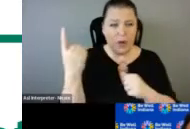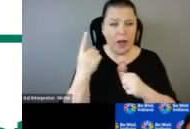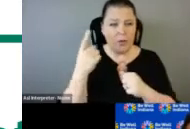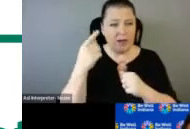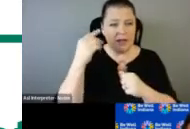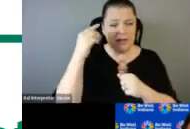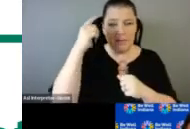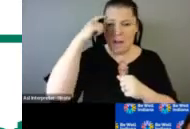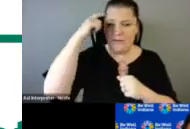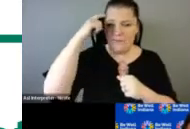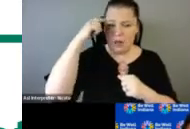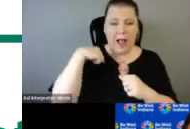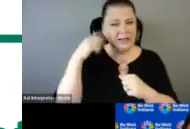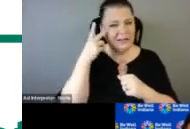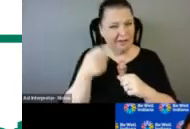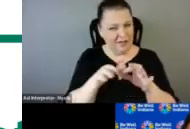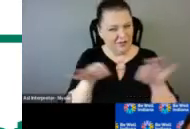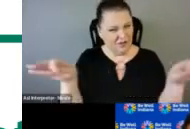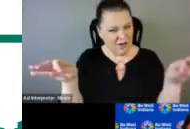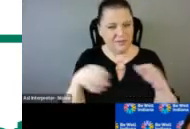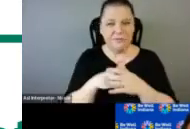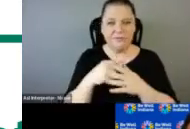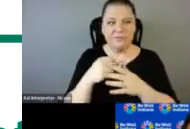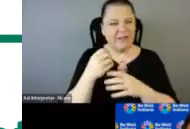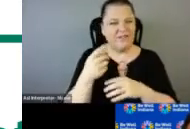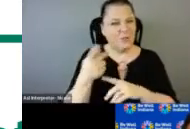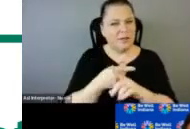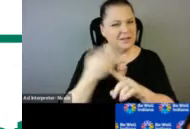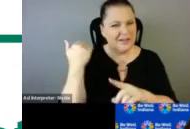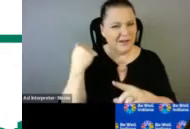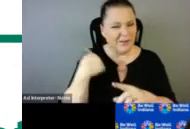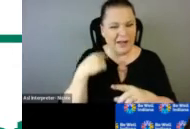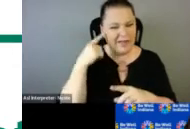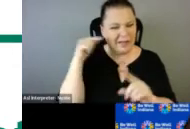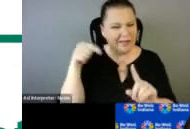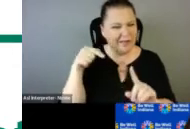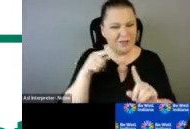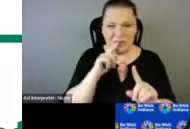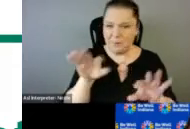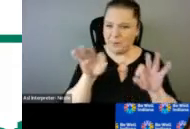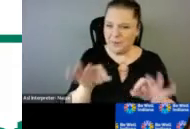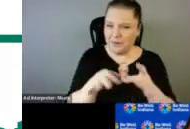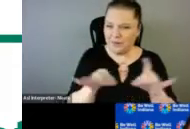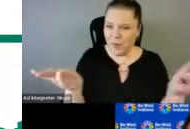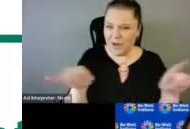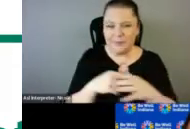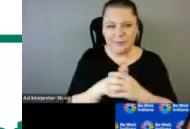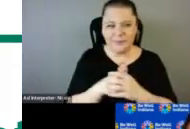phrase, you know, just a few months ago, and I just was, so I thought this was just perfect. And I think it's something that we always have to remember. And